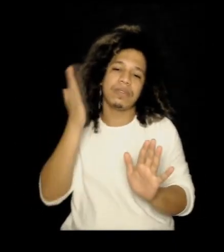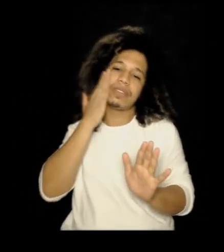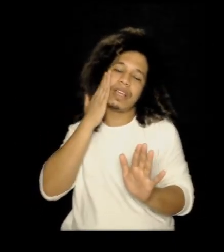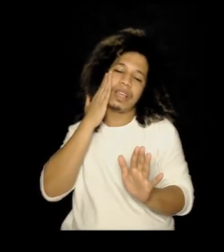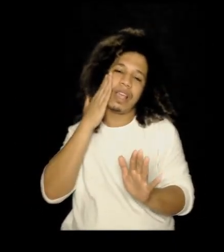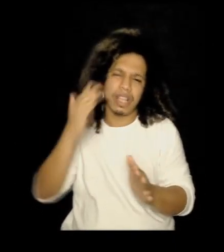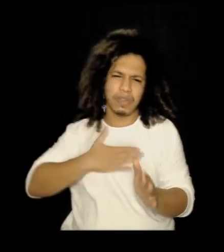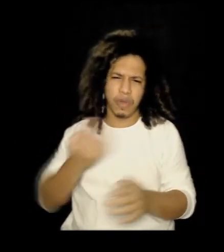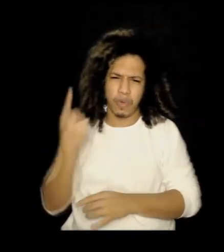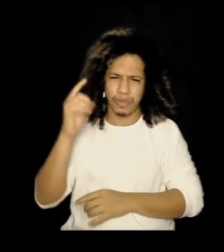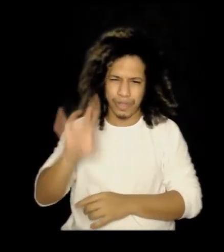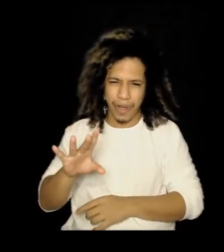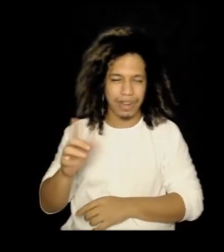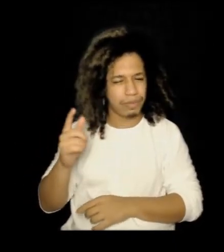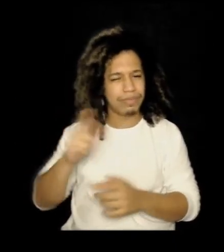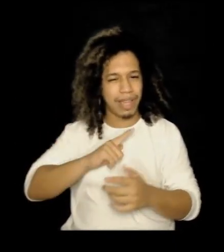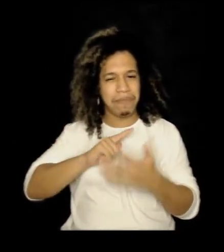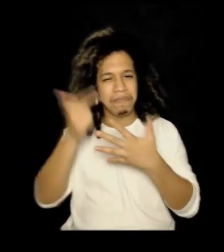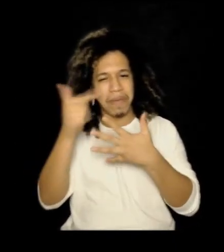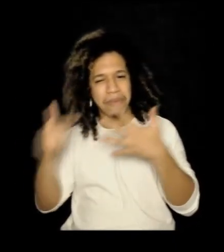what are the other attractions for the 7th EPPI, João Victor? Can you tell us?